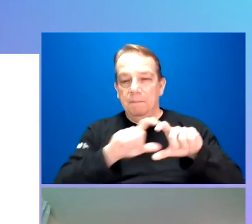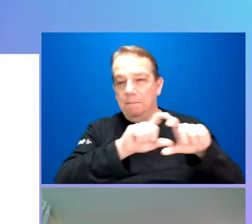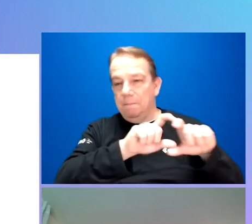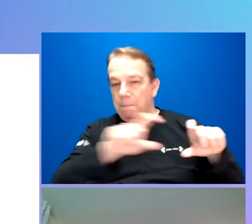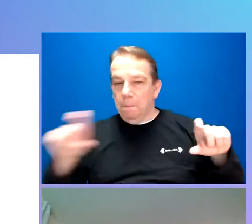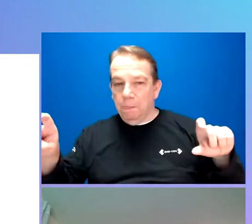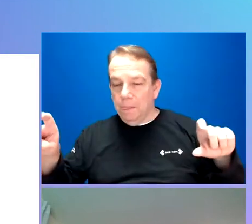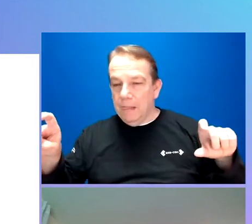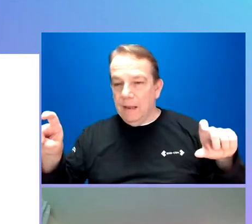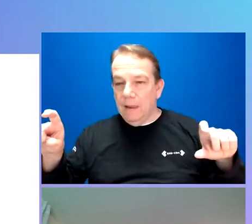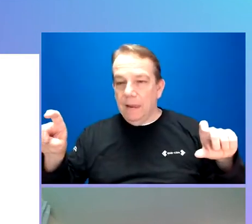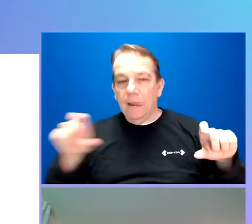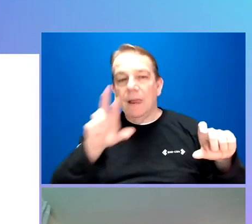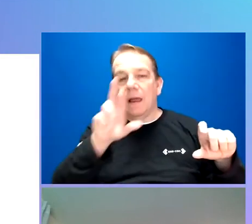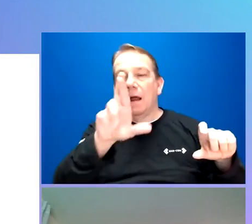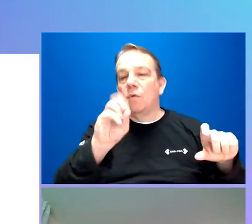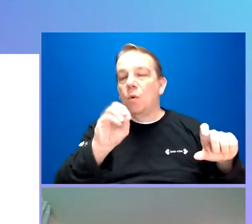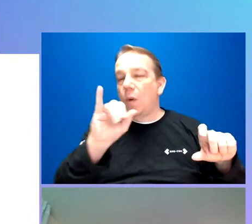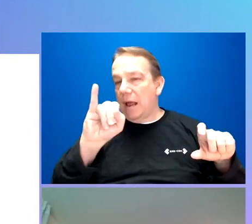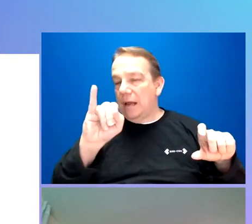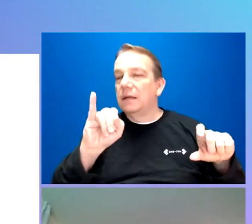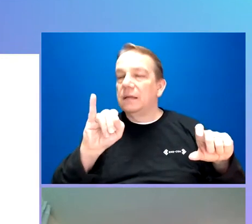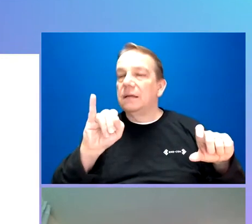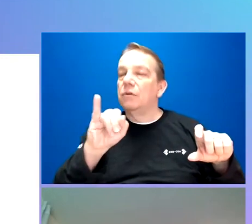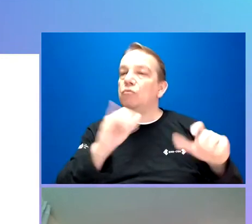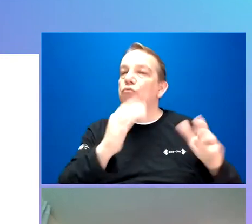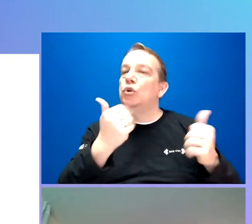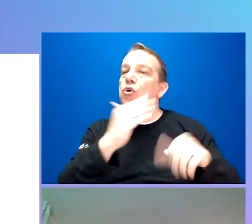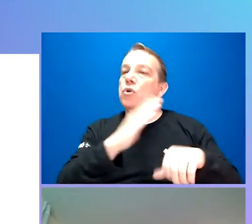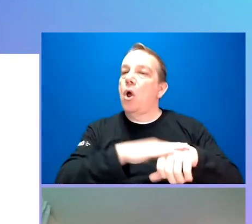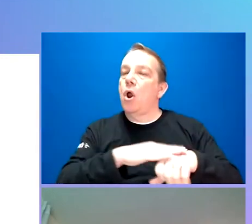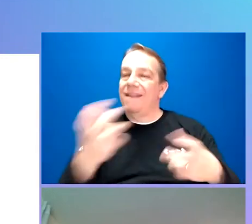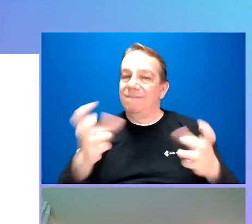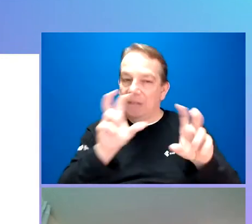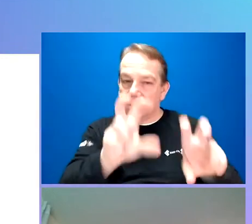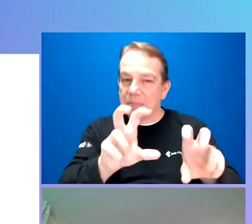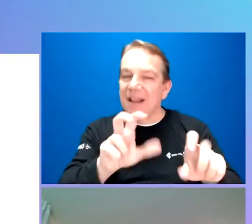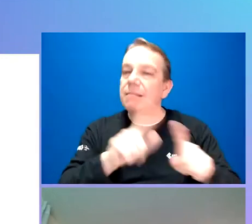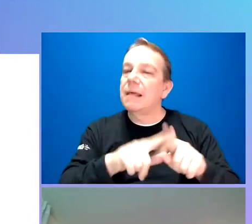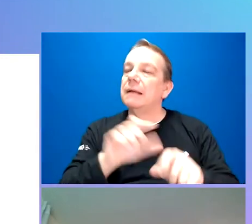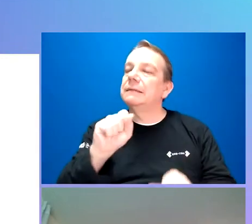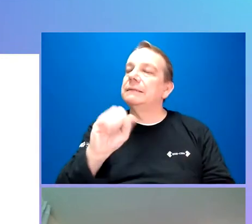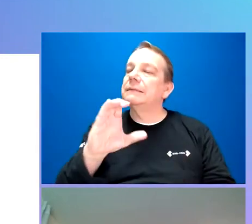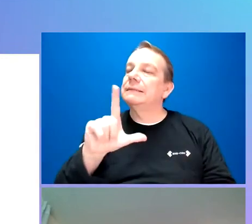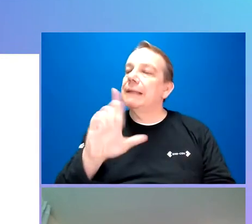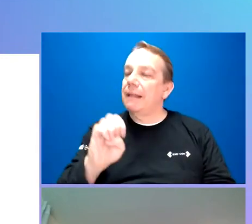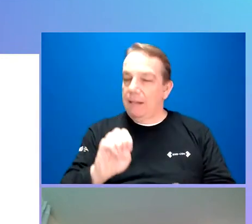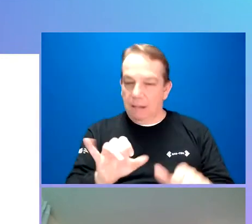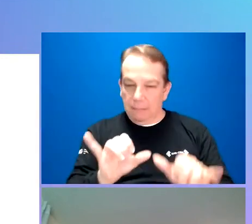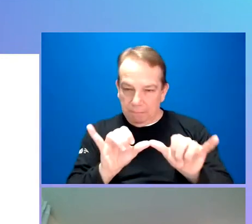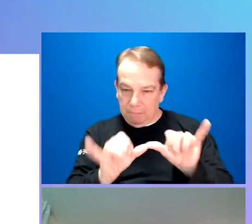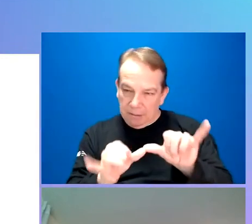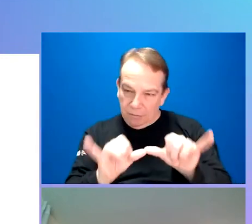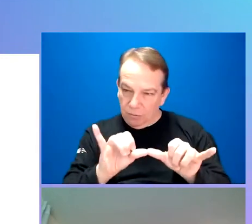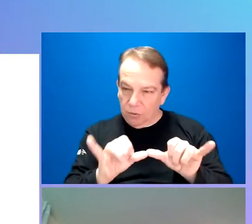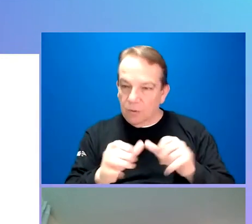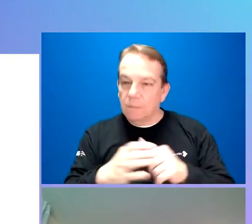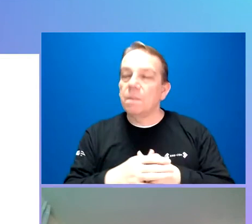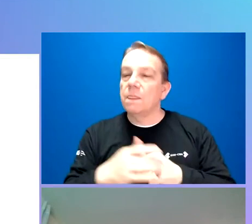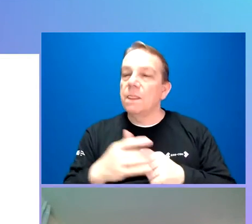uh, scale and we really baked this into, uh, some of the